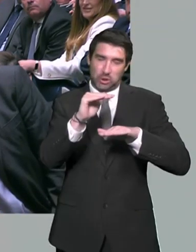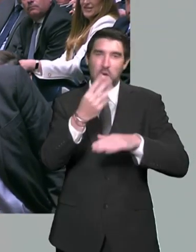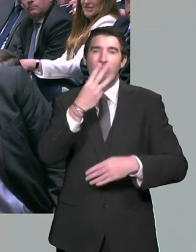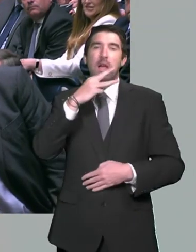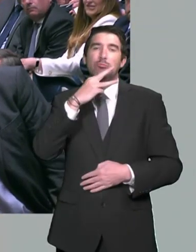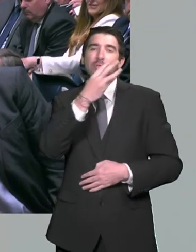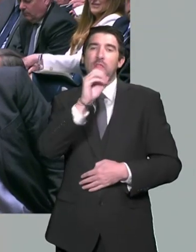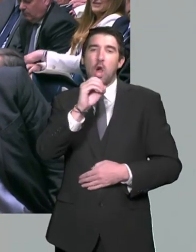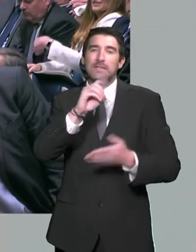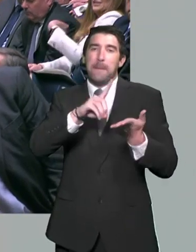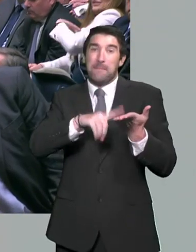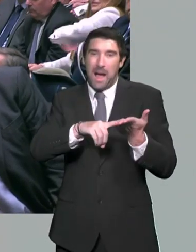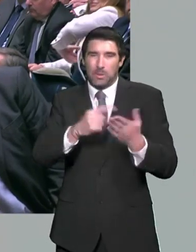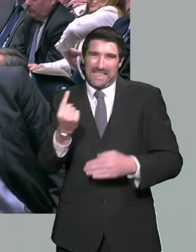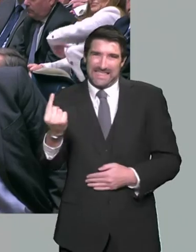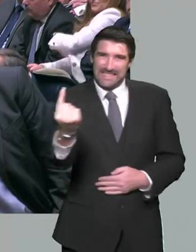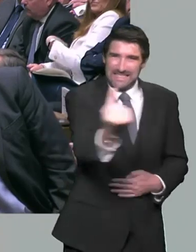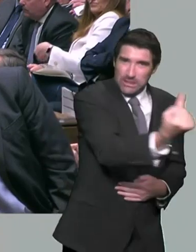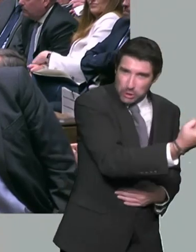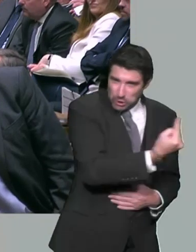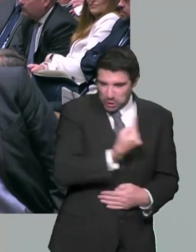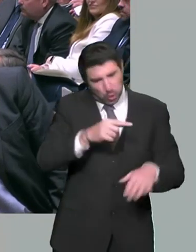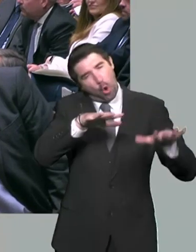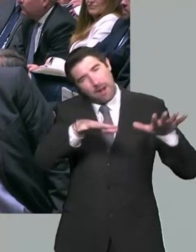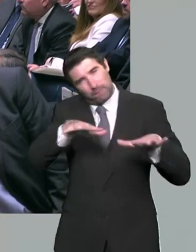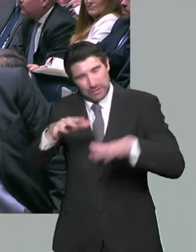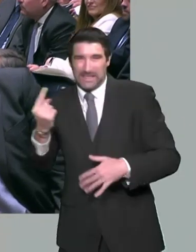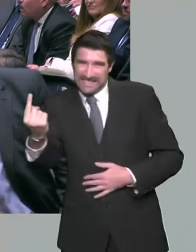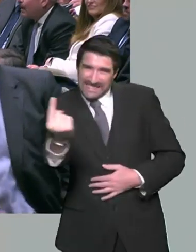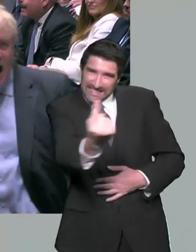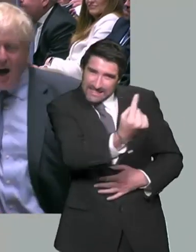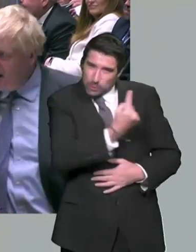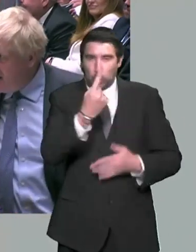Gentleman talks about taxes, and we are having a tax cut worth £330 on average for everybody who pays national insurance.